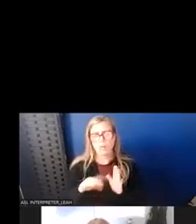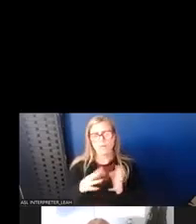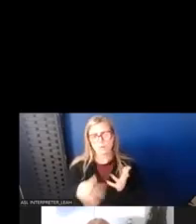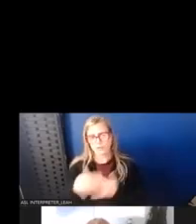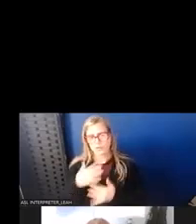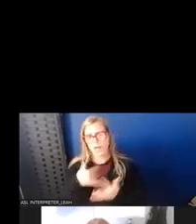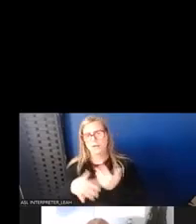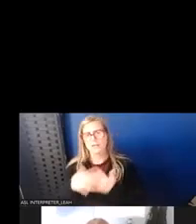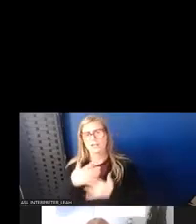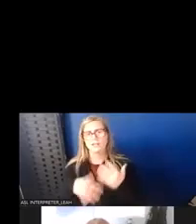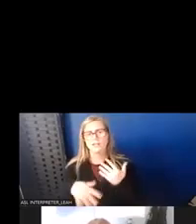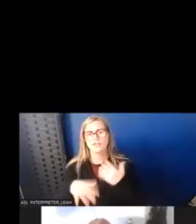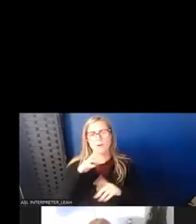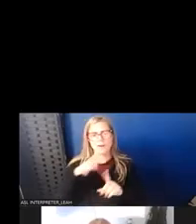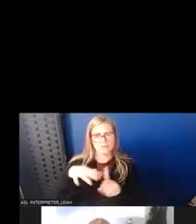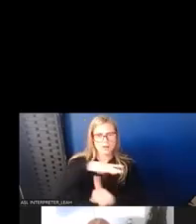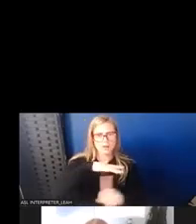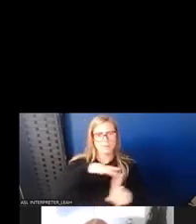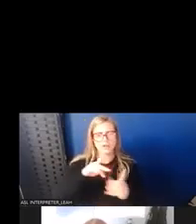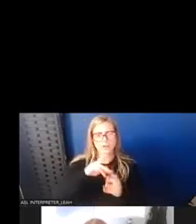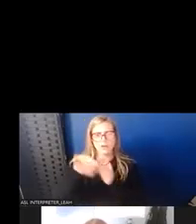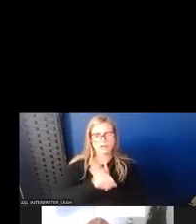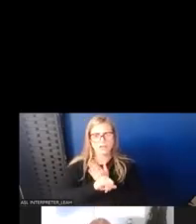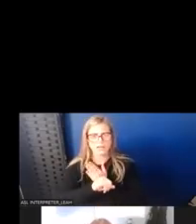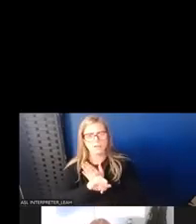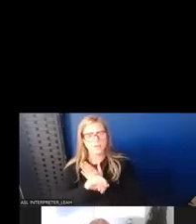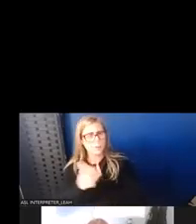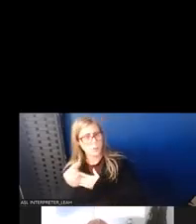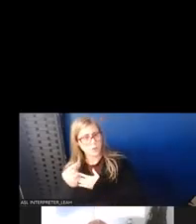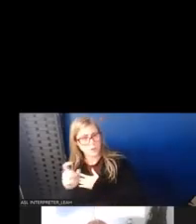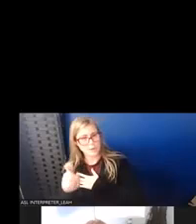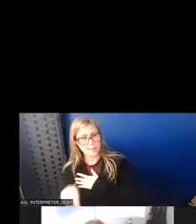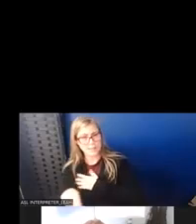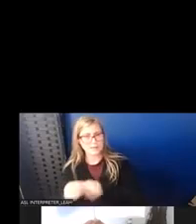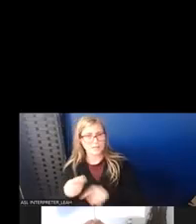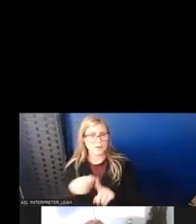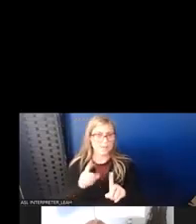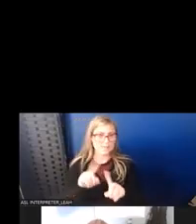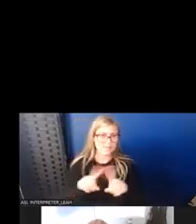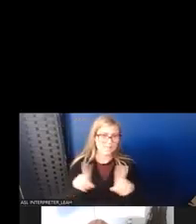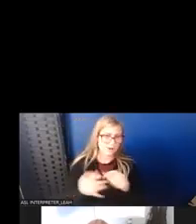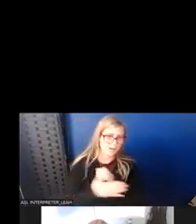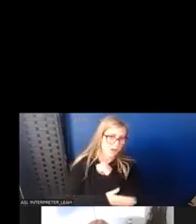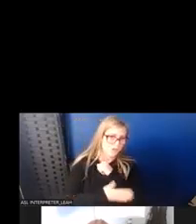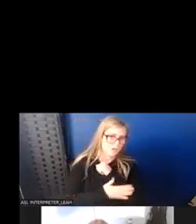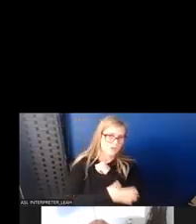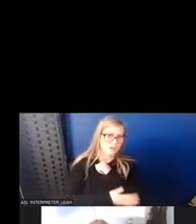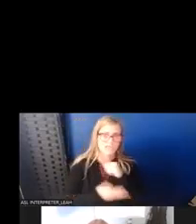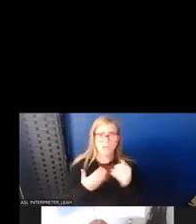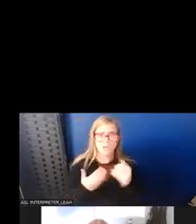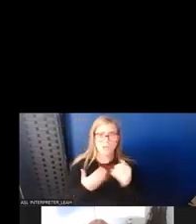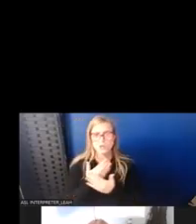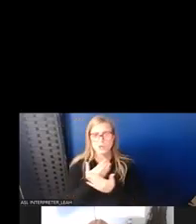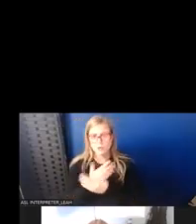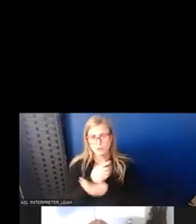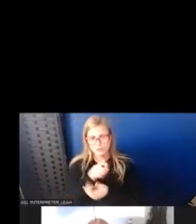project or what does it mean to come from a different country into a new scientific situation.